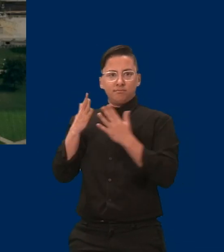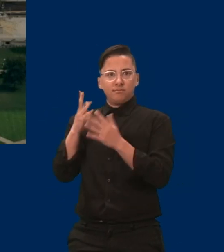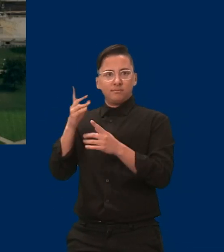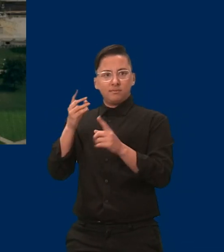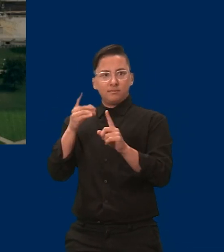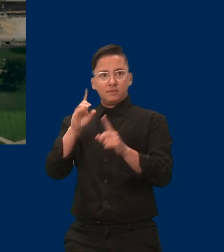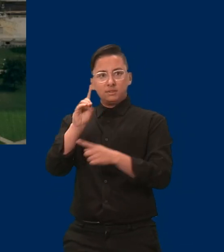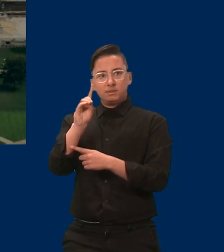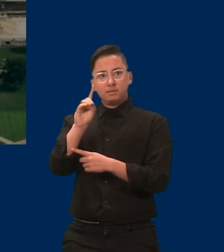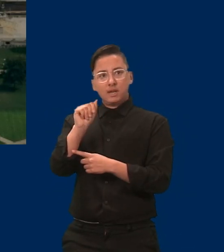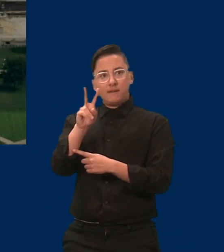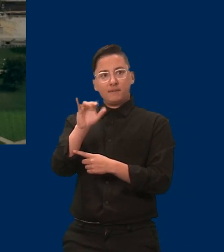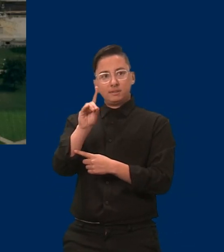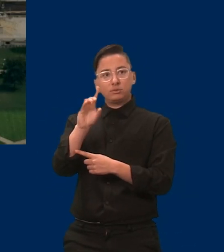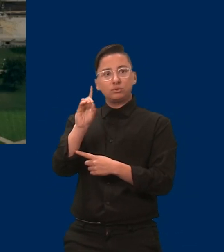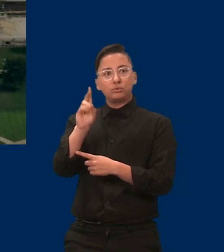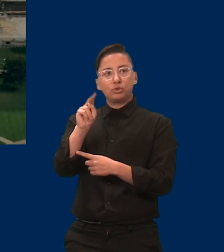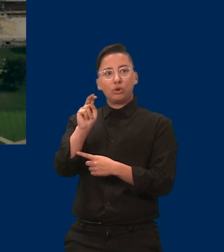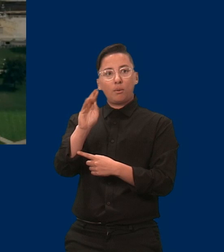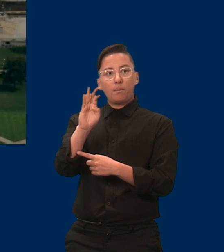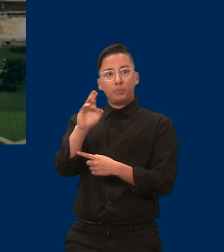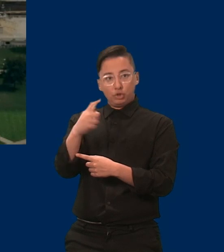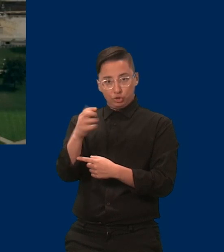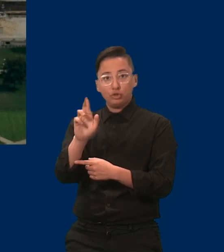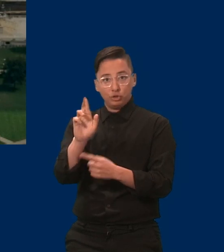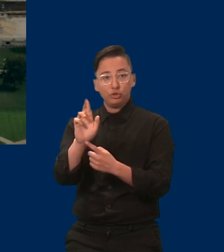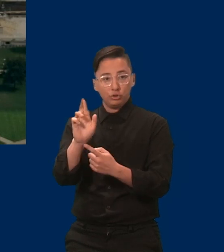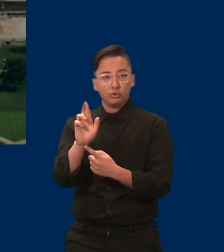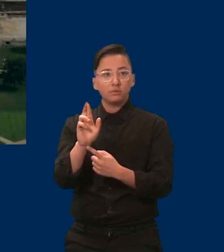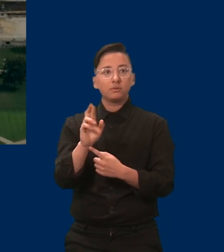legislation in Congress, which passed in 1990.